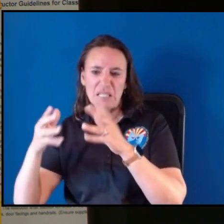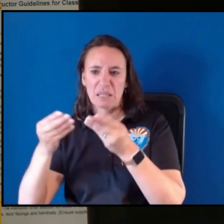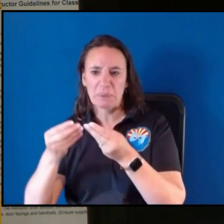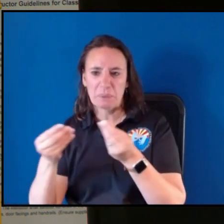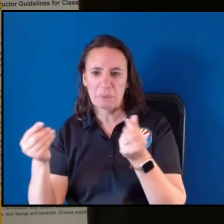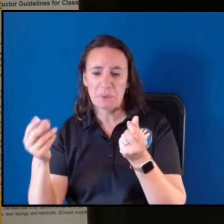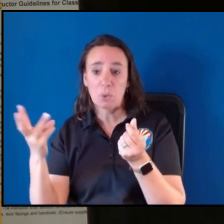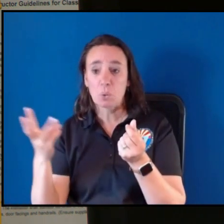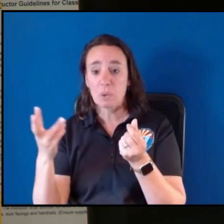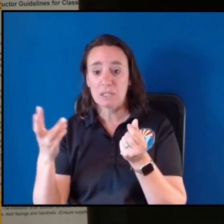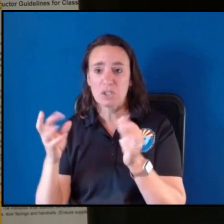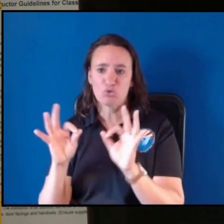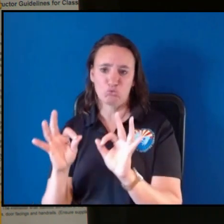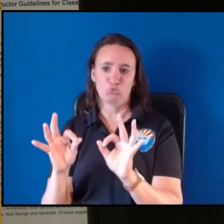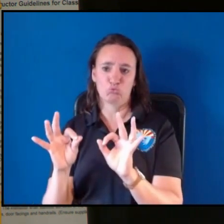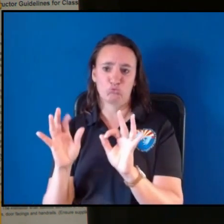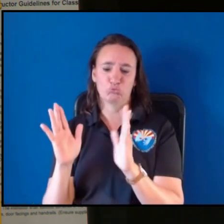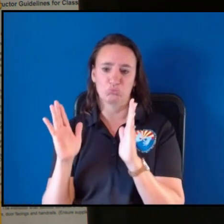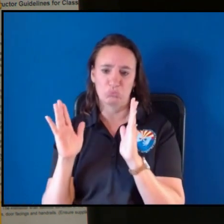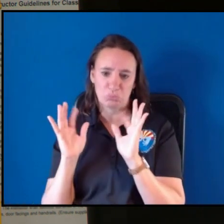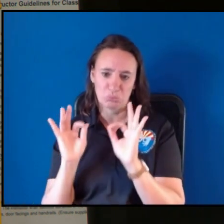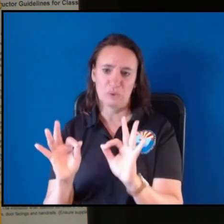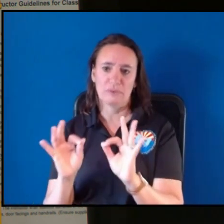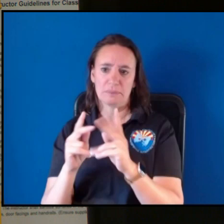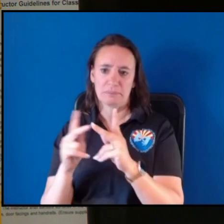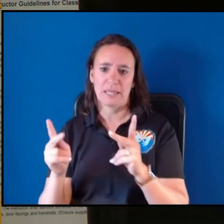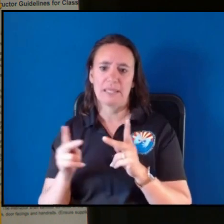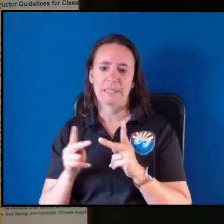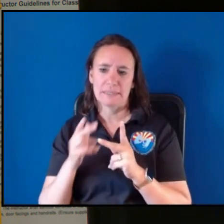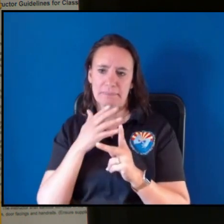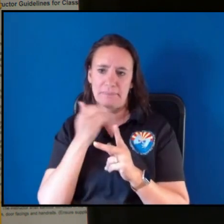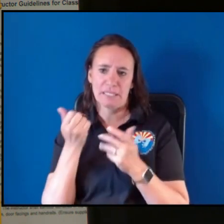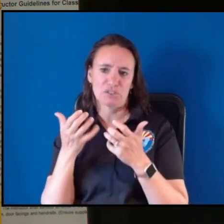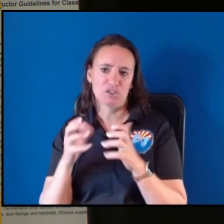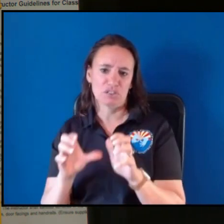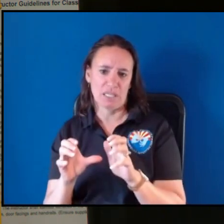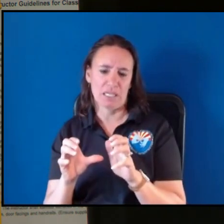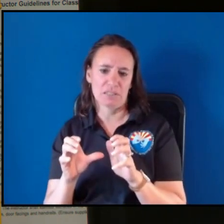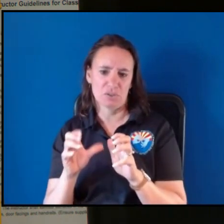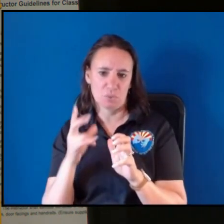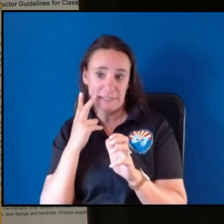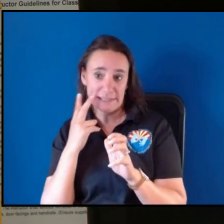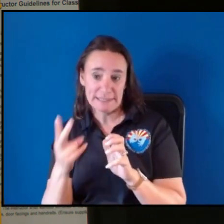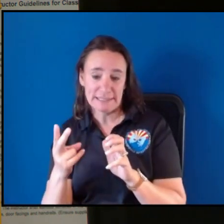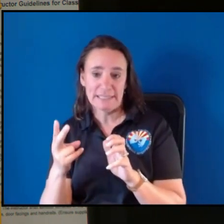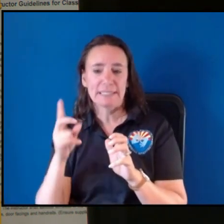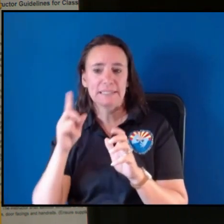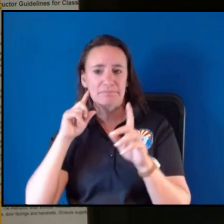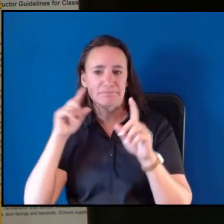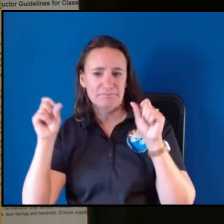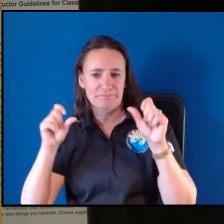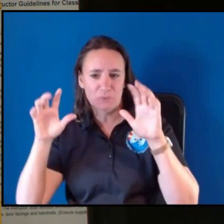That's the best chance we have the next three days to see showers and thunderstorms over there and then Thursday, lesser